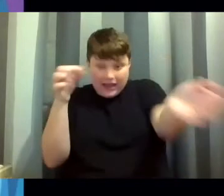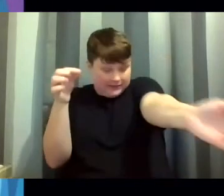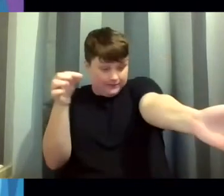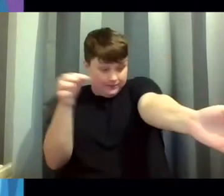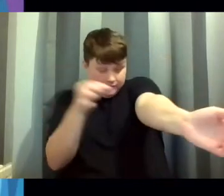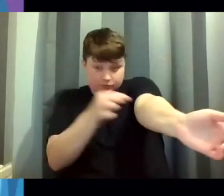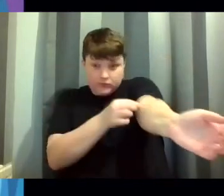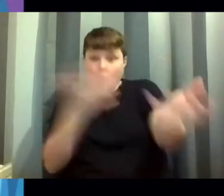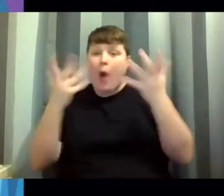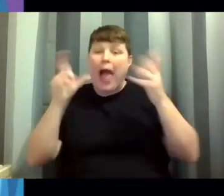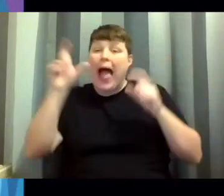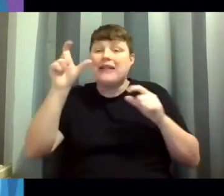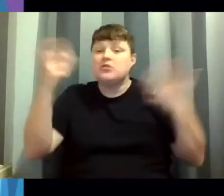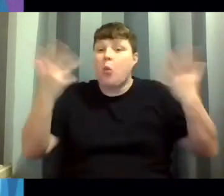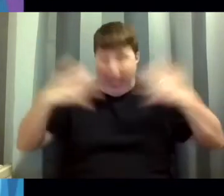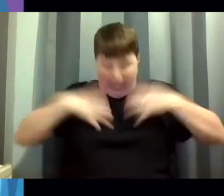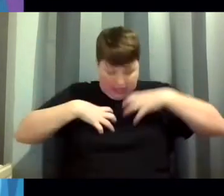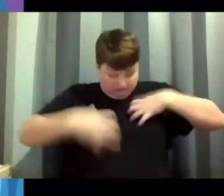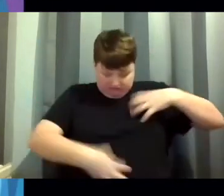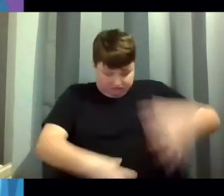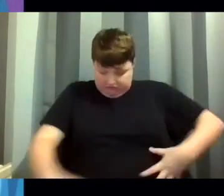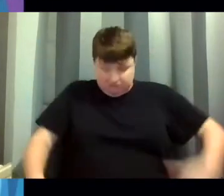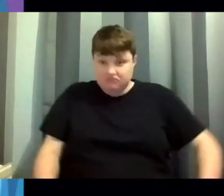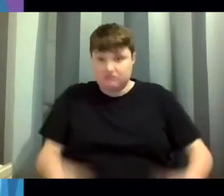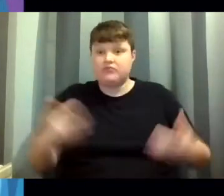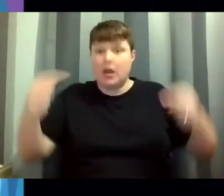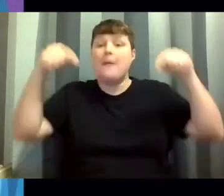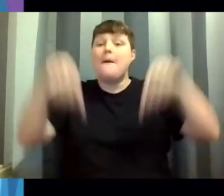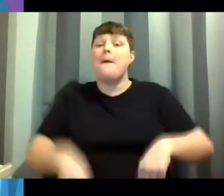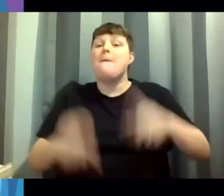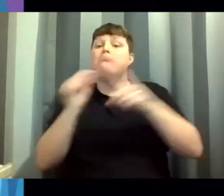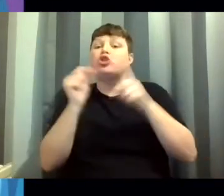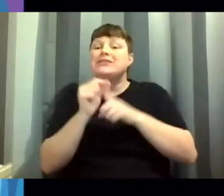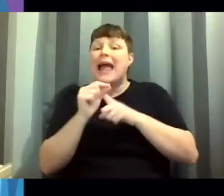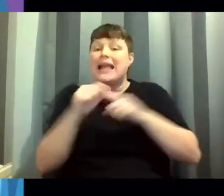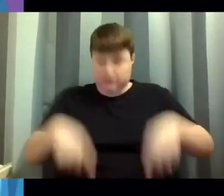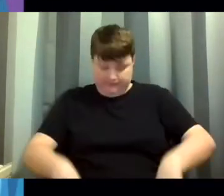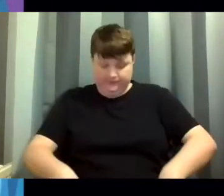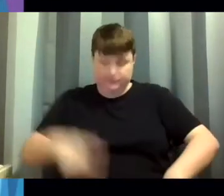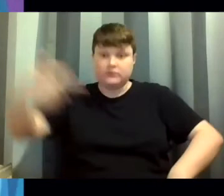cancerous. The light then activates the drug and the exposed tissue dies.